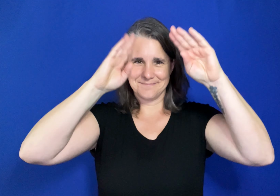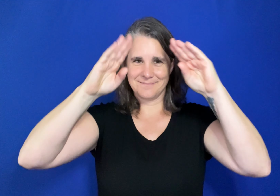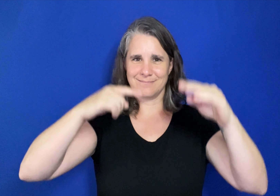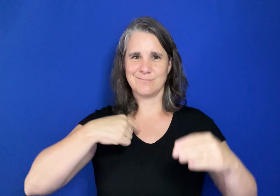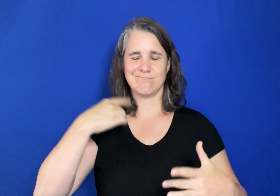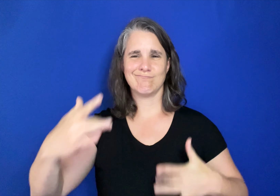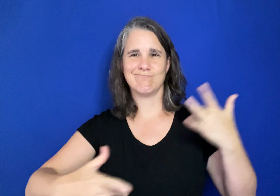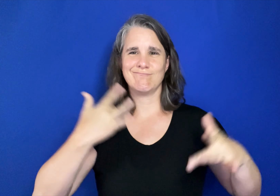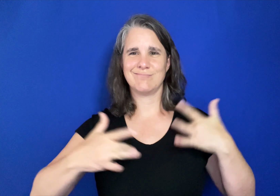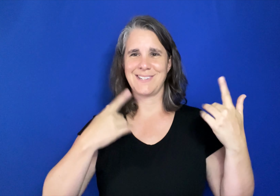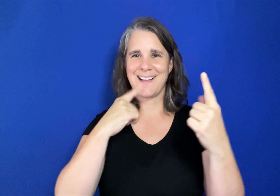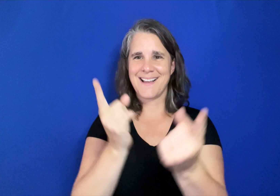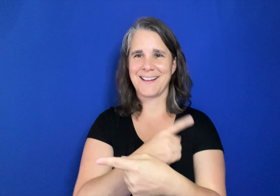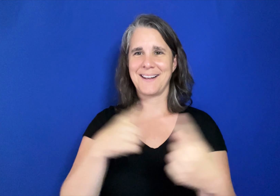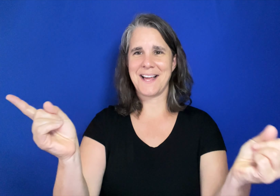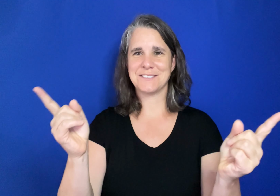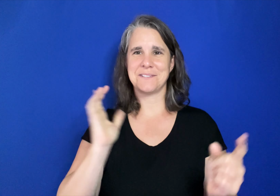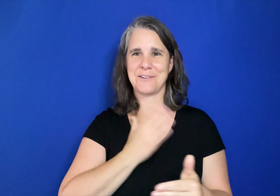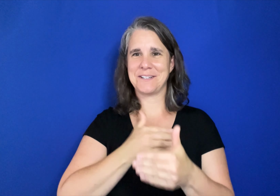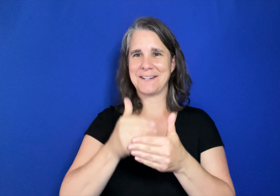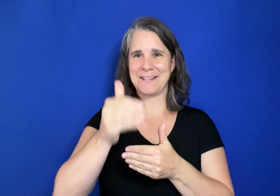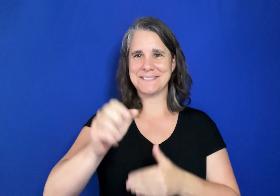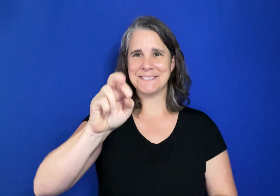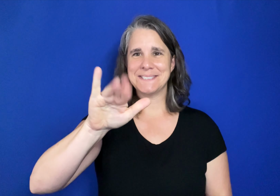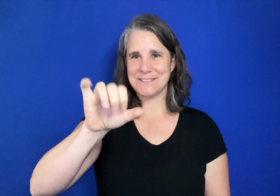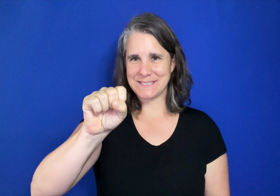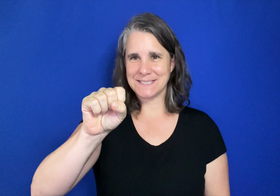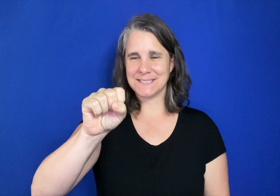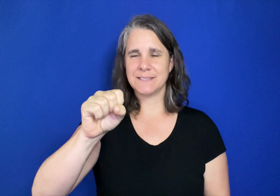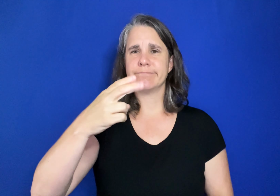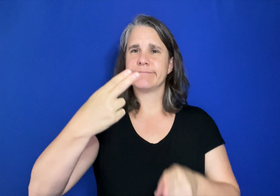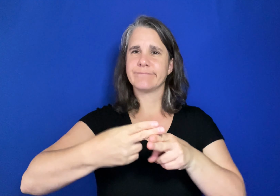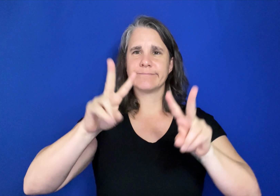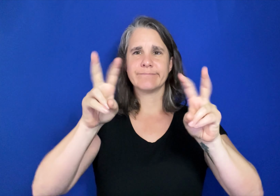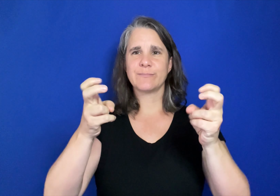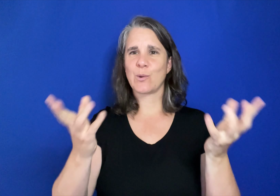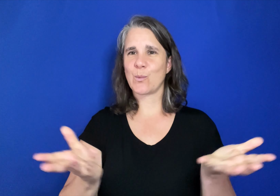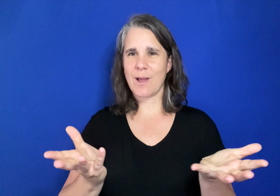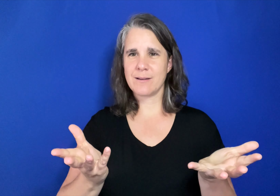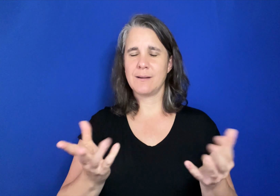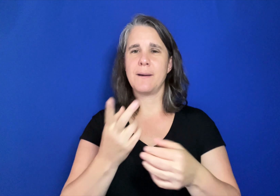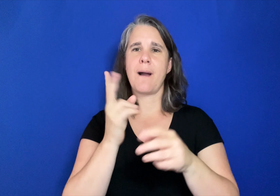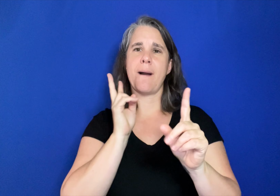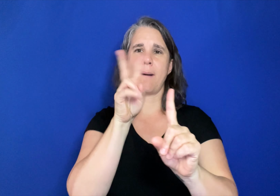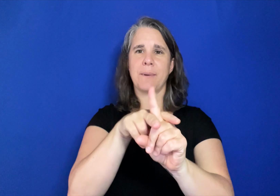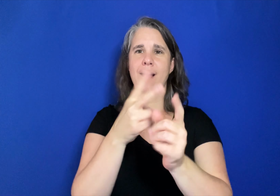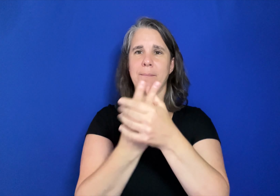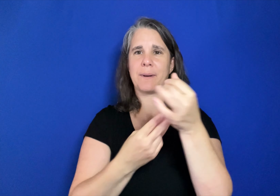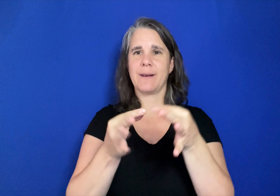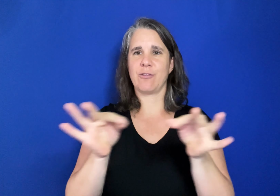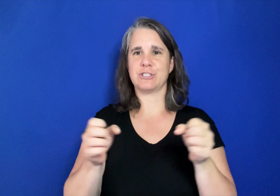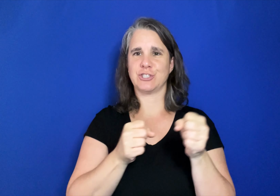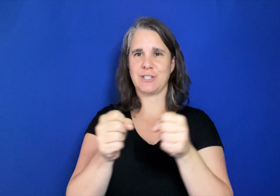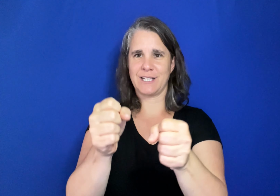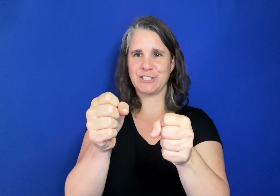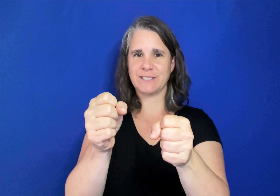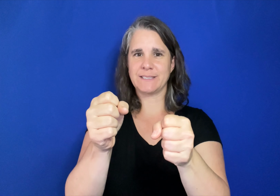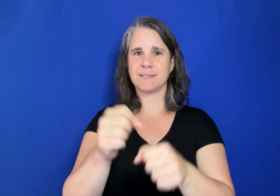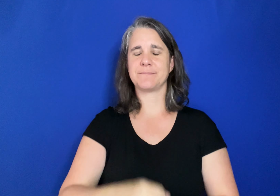Hello! I am excited to announce our next series, titled “Applying Bilingual Strategies”